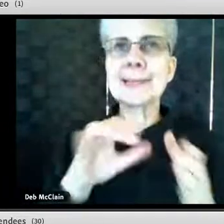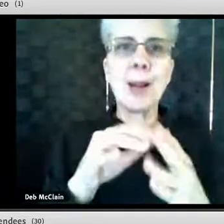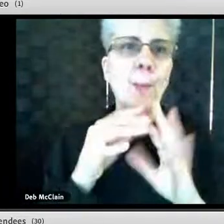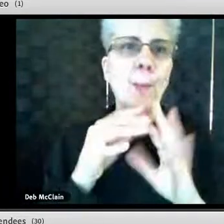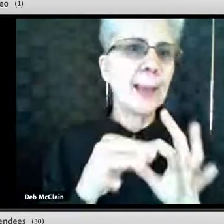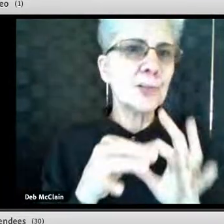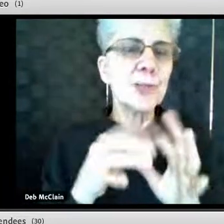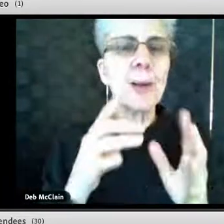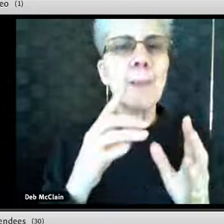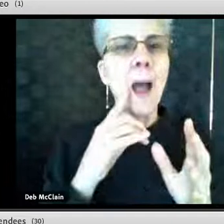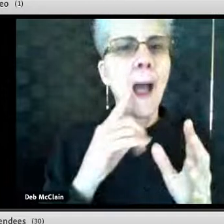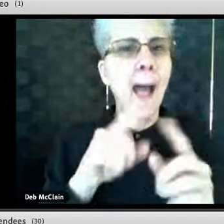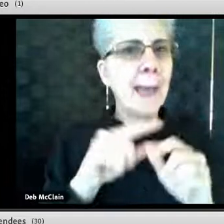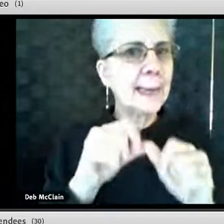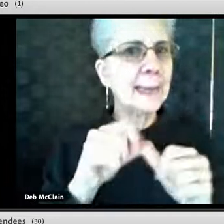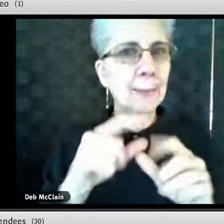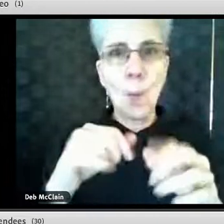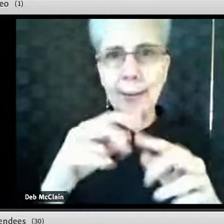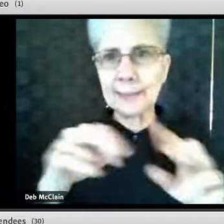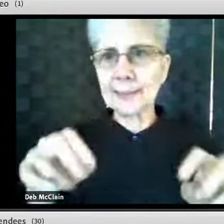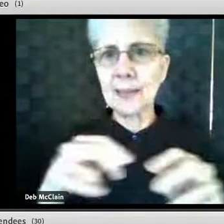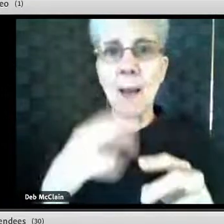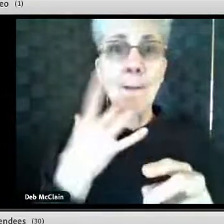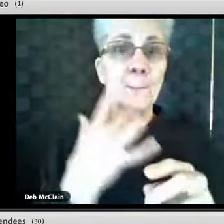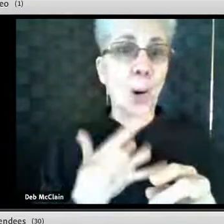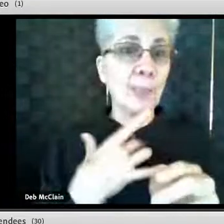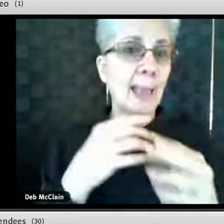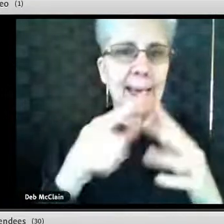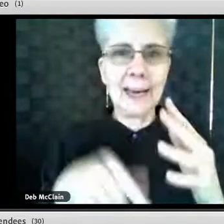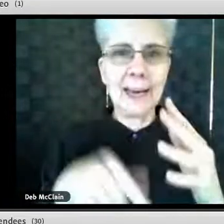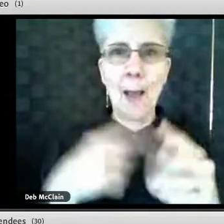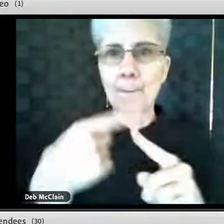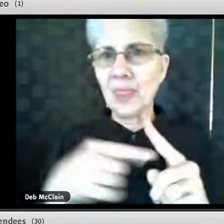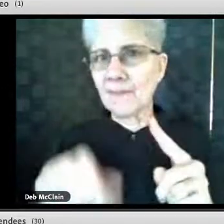divorced, in a relationship." I can keep going, "Whose birthday